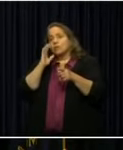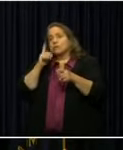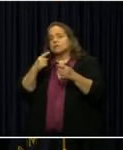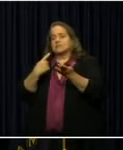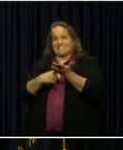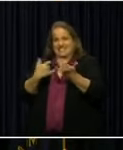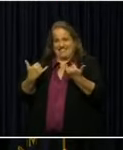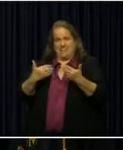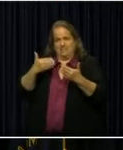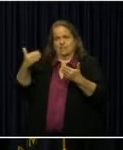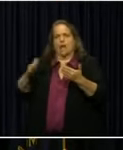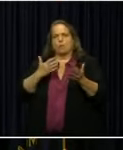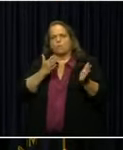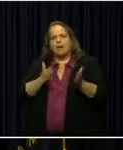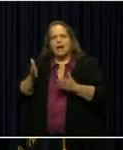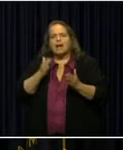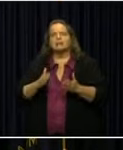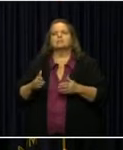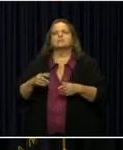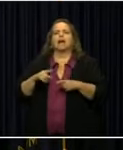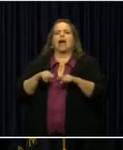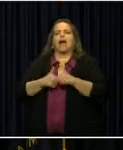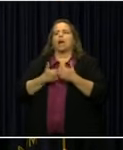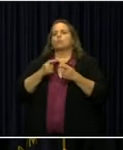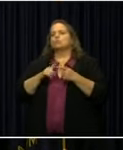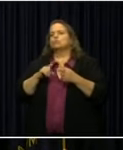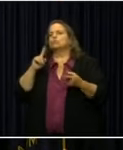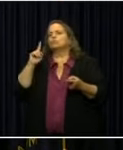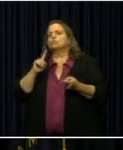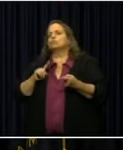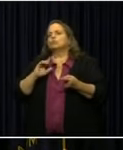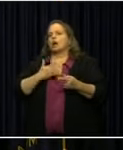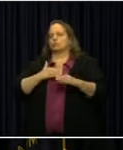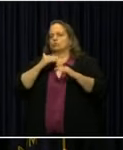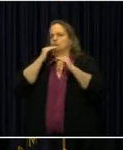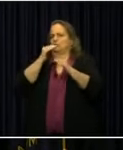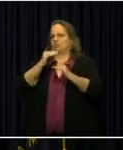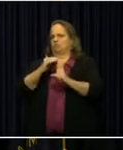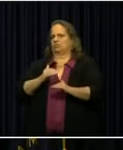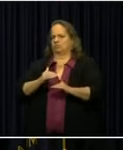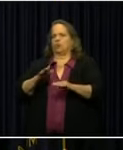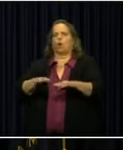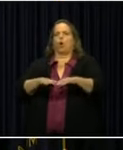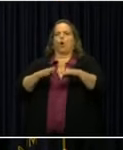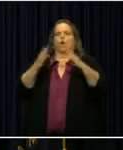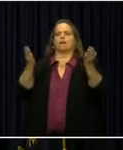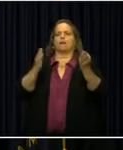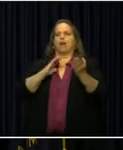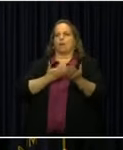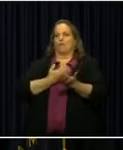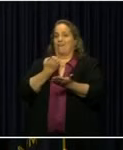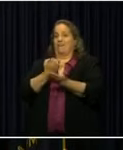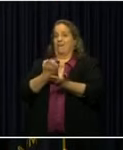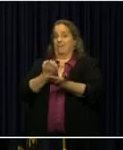MADE THESE DECISIONS, WE WERE COORDINATING WITH OTHER STATES. WE WERE TALKING, AND THAT WE COULD NOT ONLY BETTER PROTECT